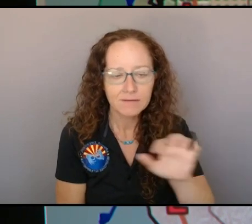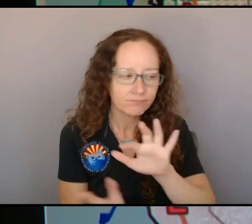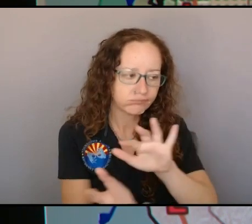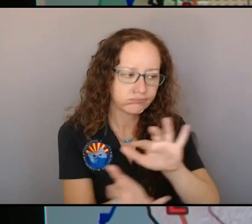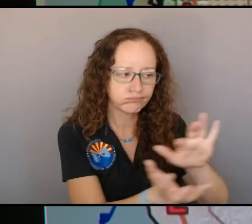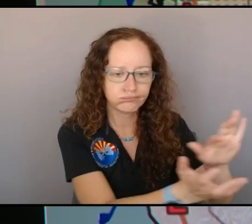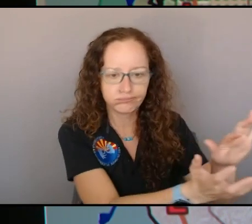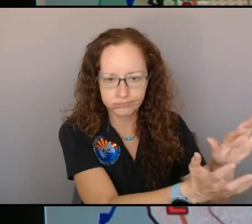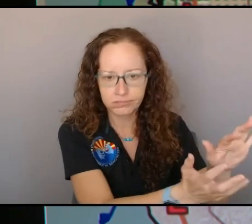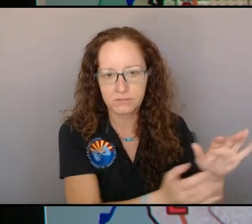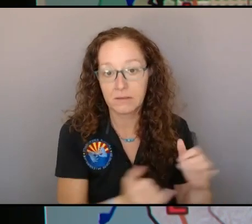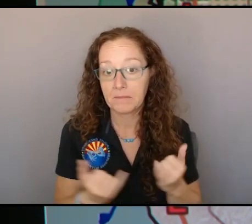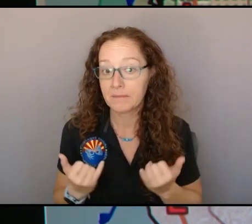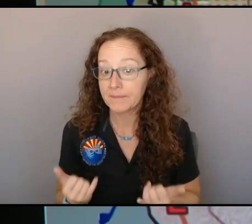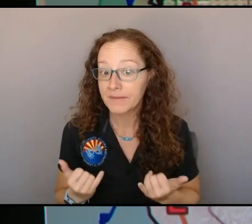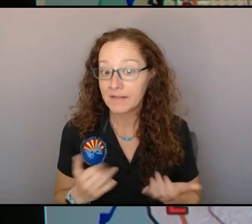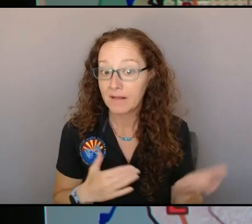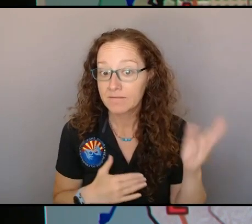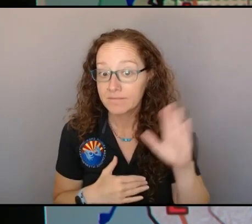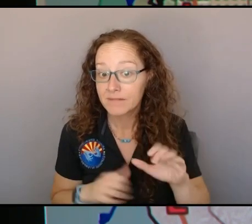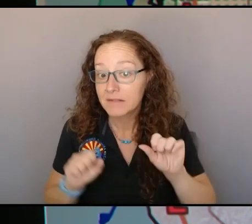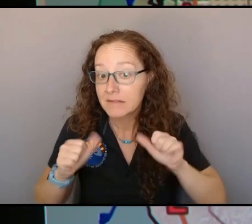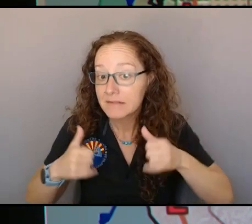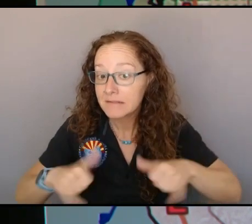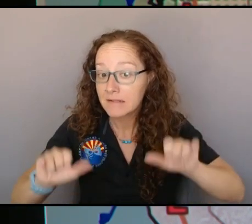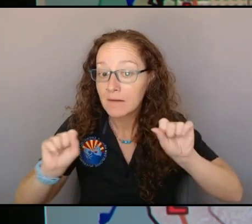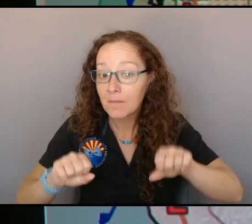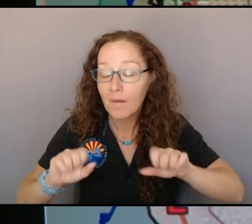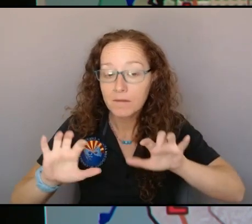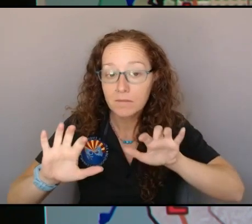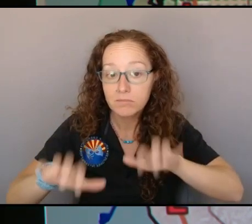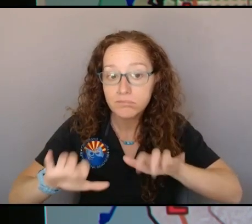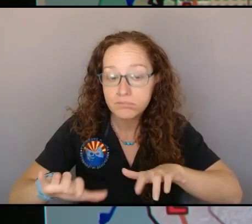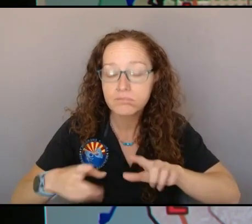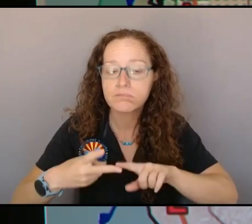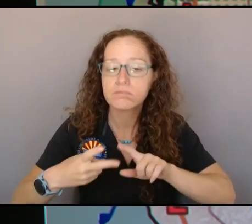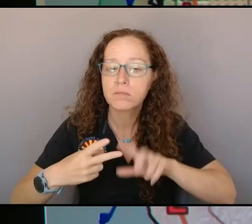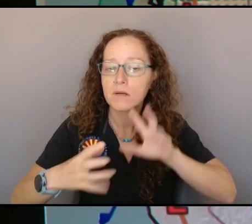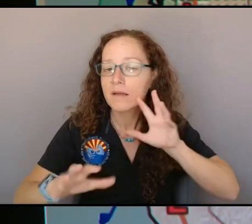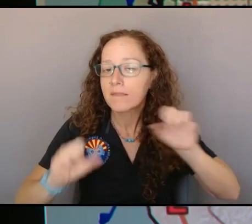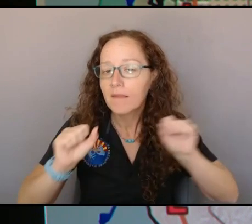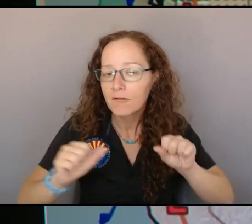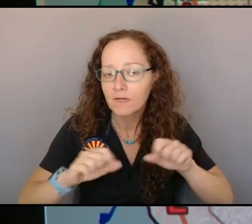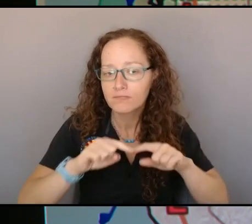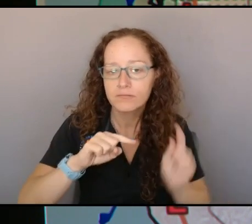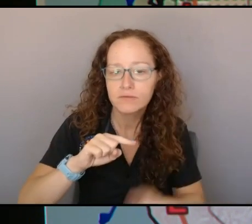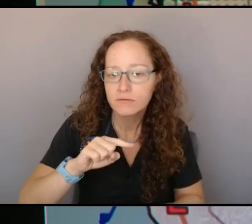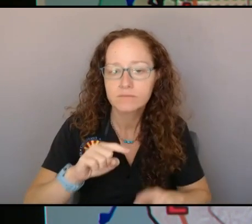for those showers and thunderstorms. We got 'em at about 30 to 40% over the fire. We think that they will develop